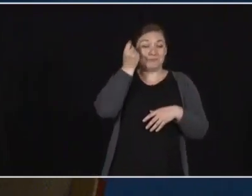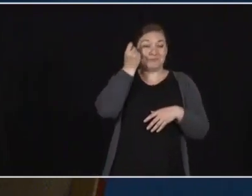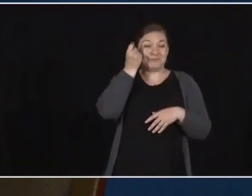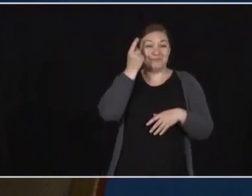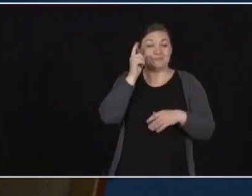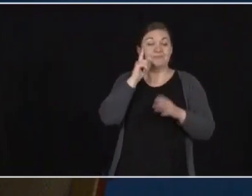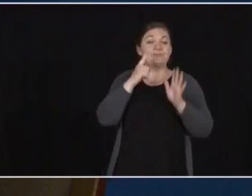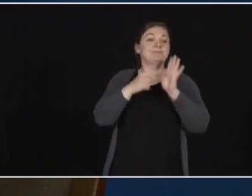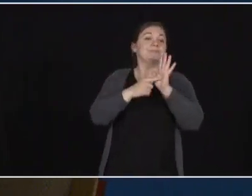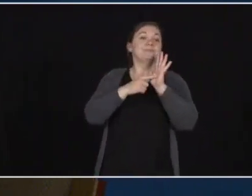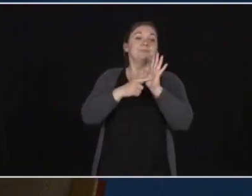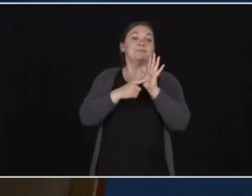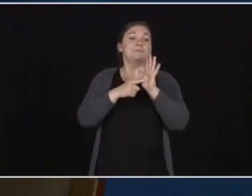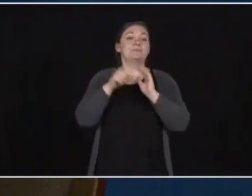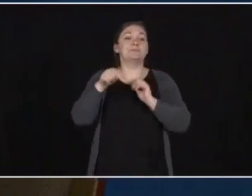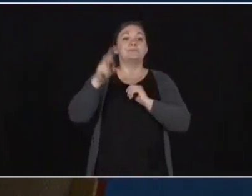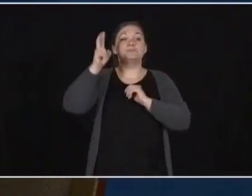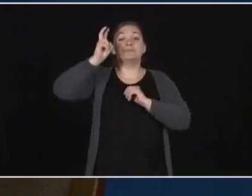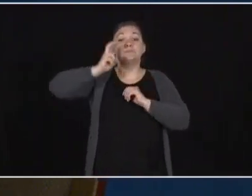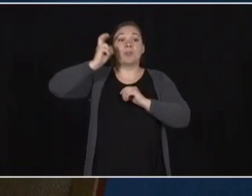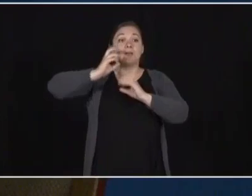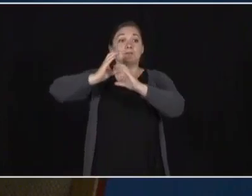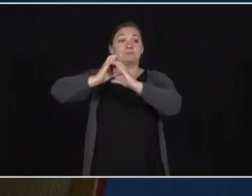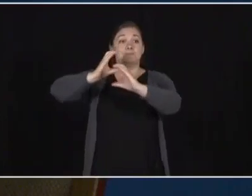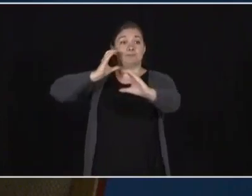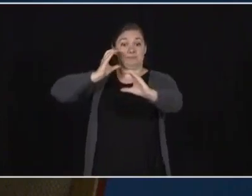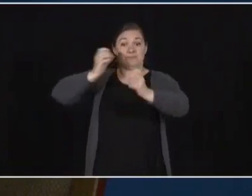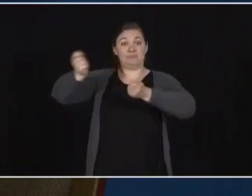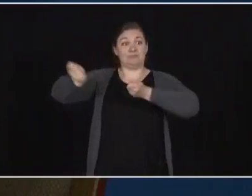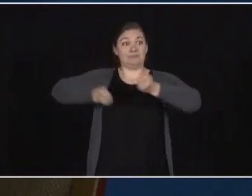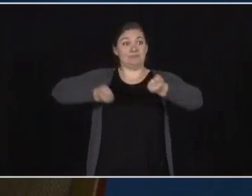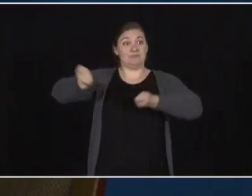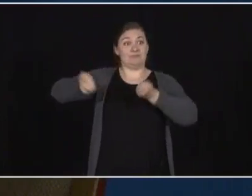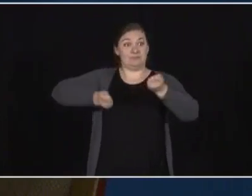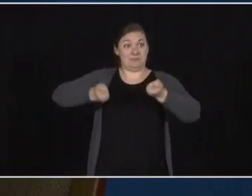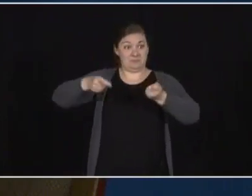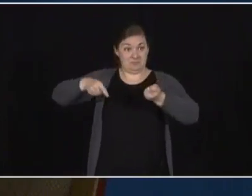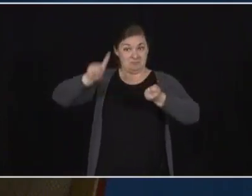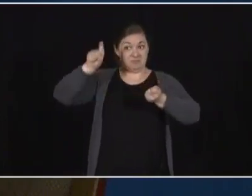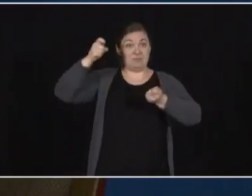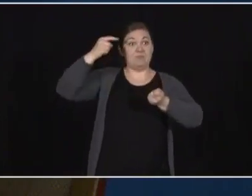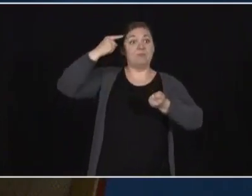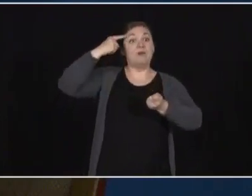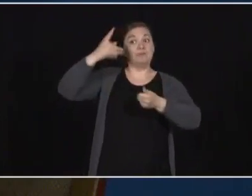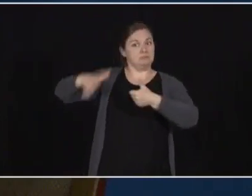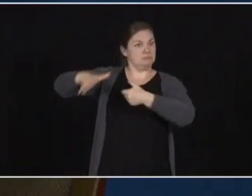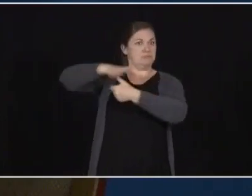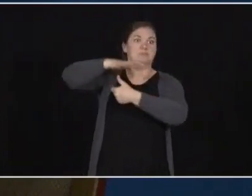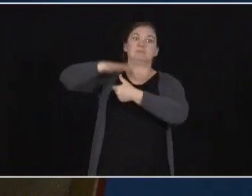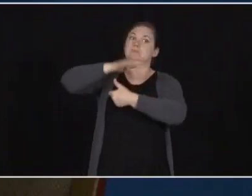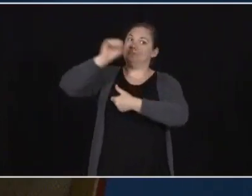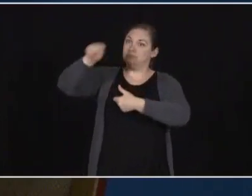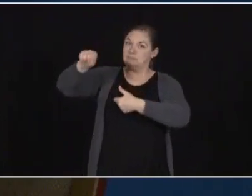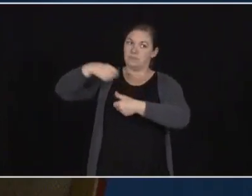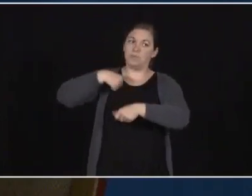And another fact that plays into it are the logistics around that testing. So we think about transportation these are one of our priority areas.